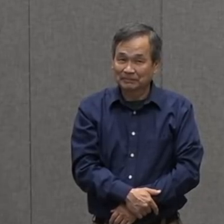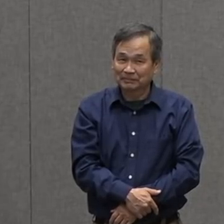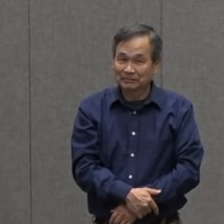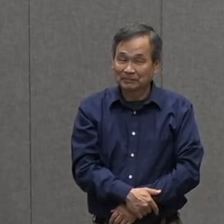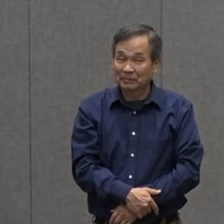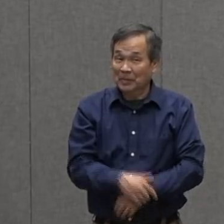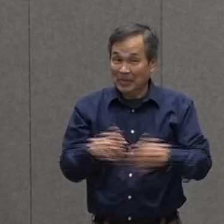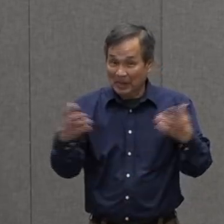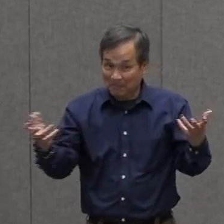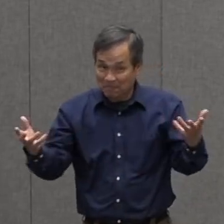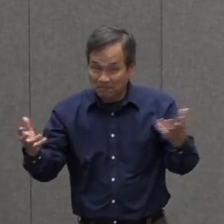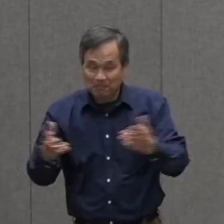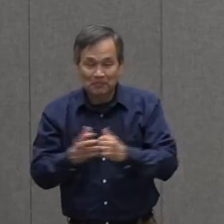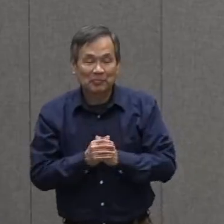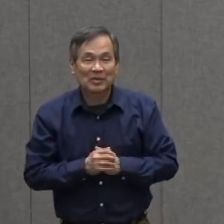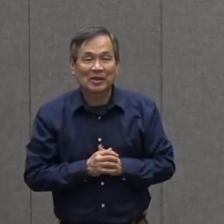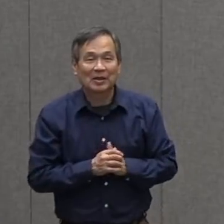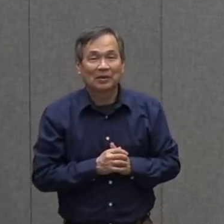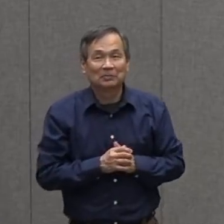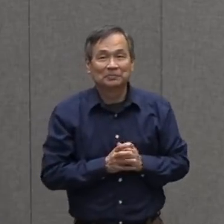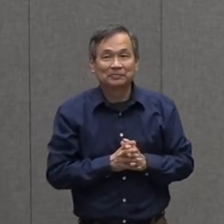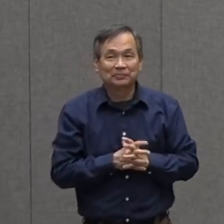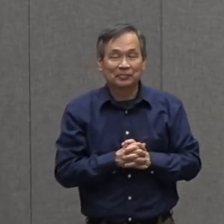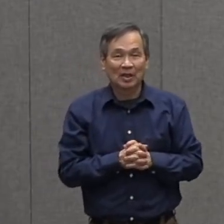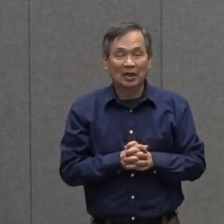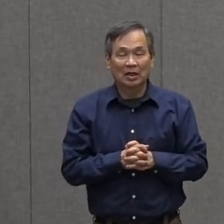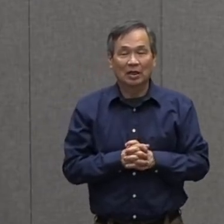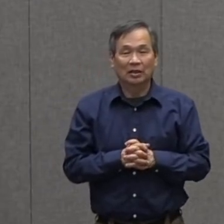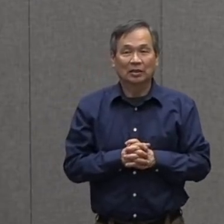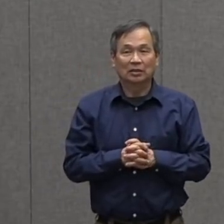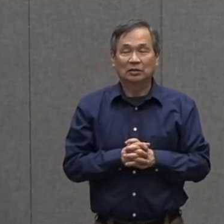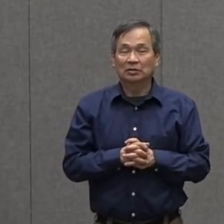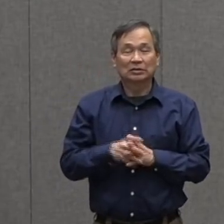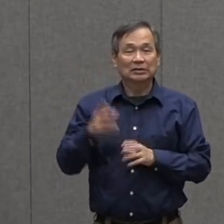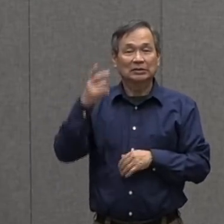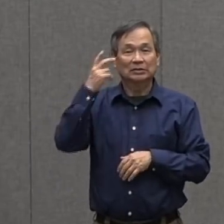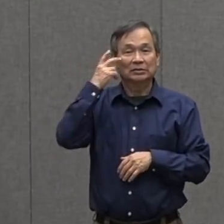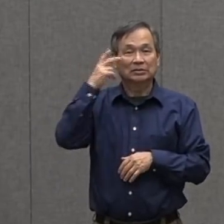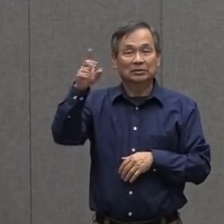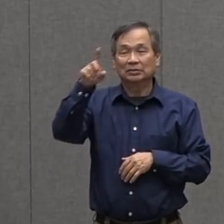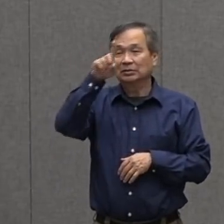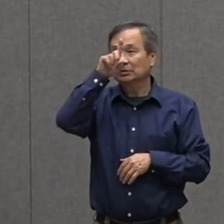This is a good page, are you ready? "This is the eagle who dropped a feather.